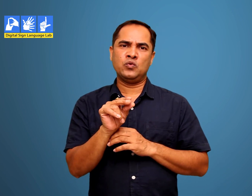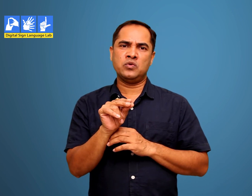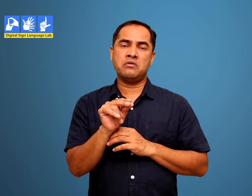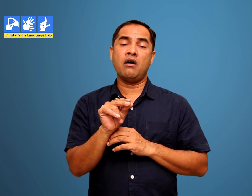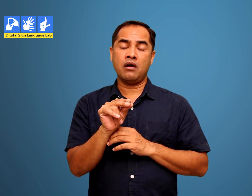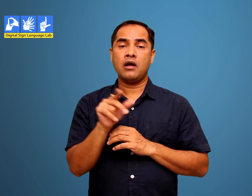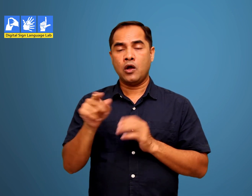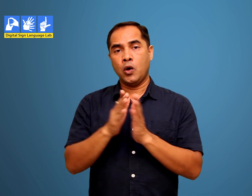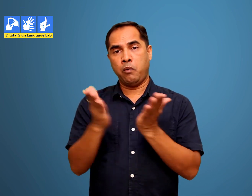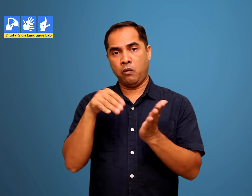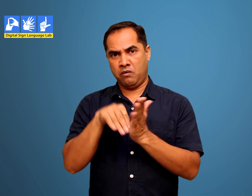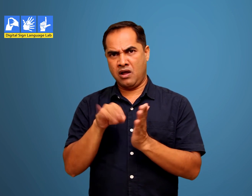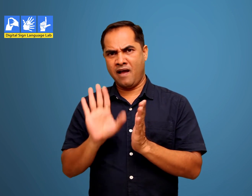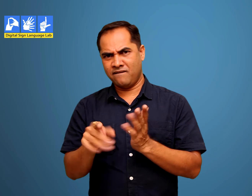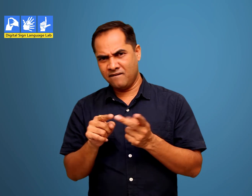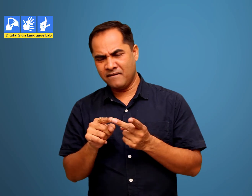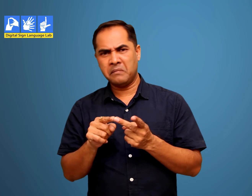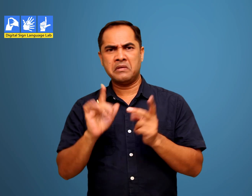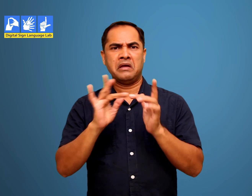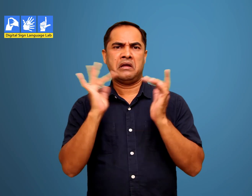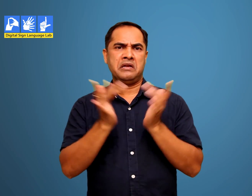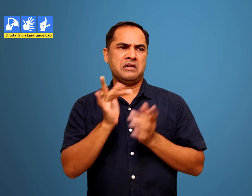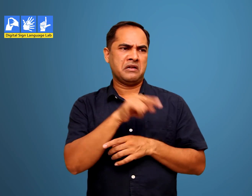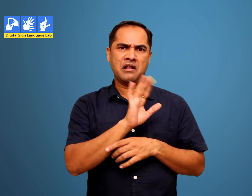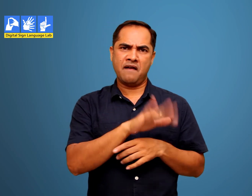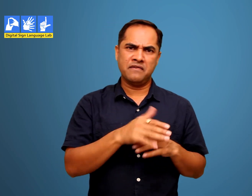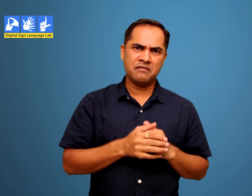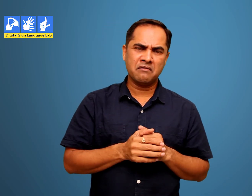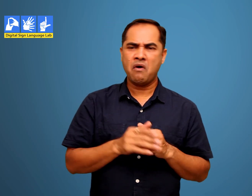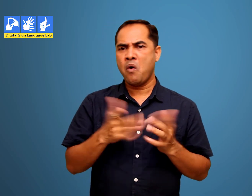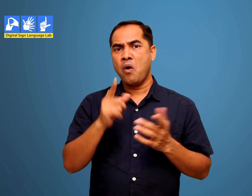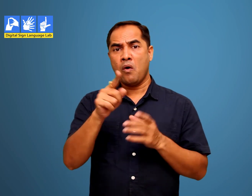You can refer to internet, books, your own friend groups and you can